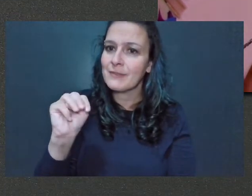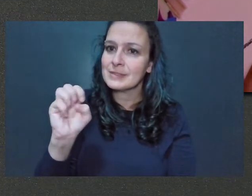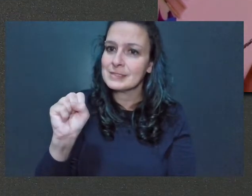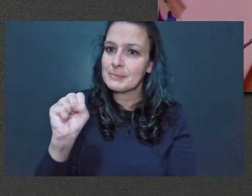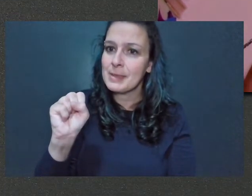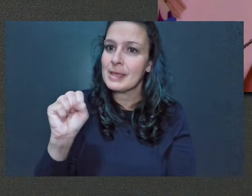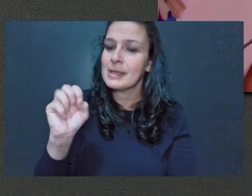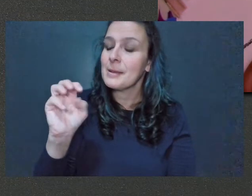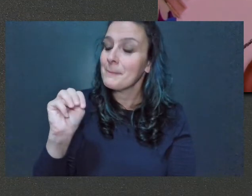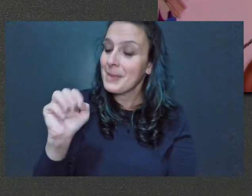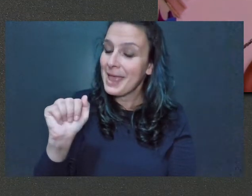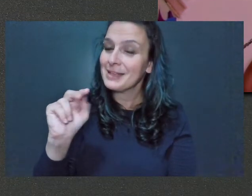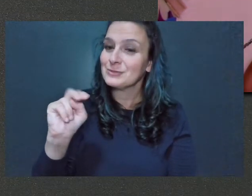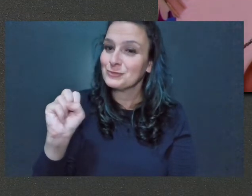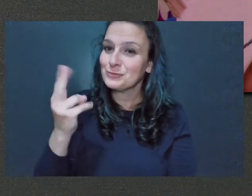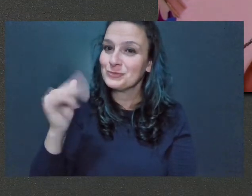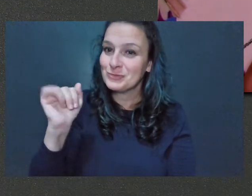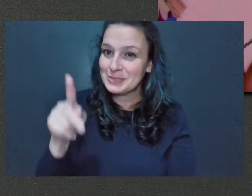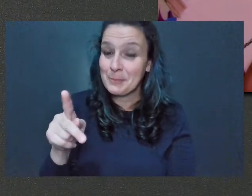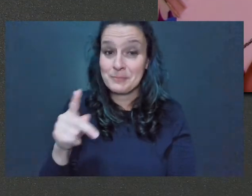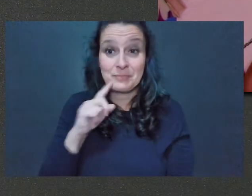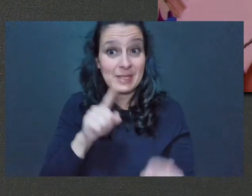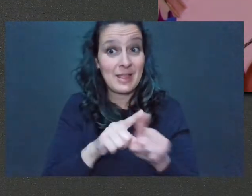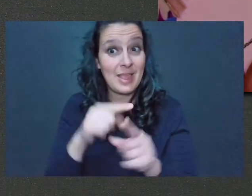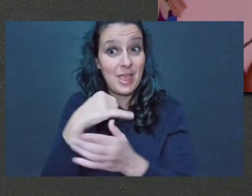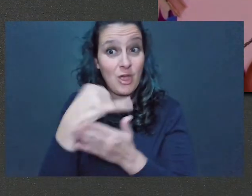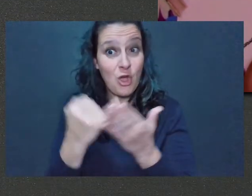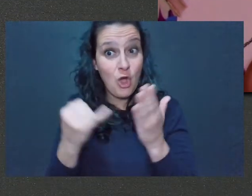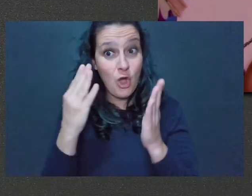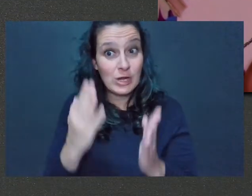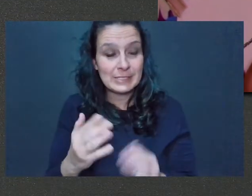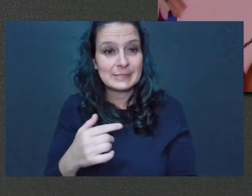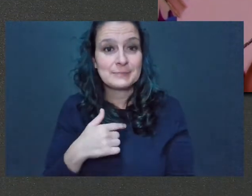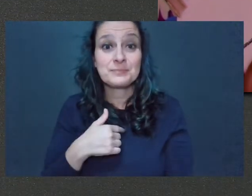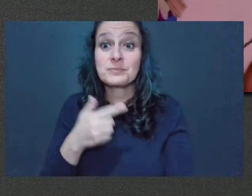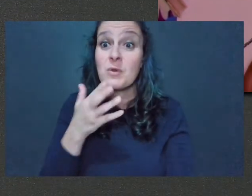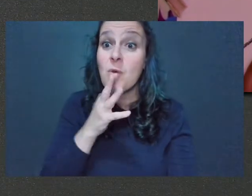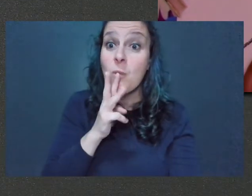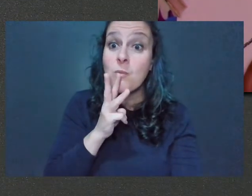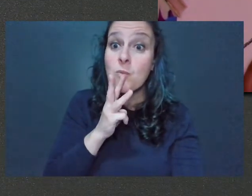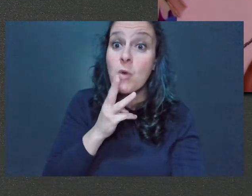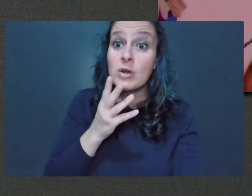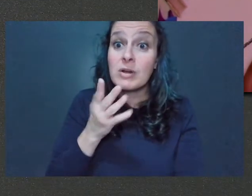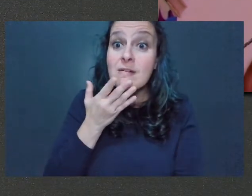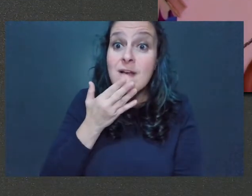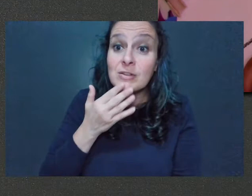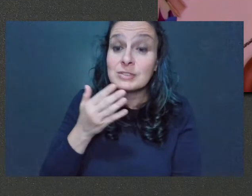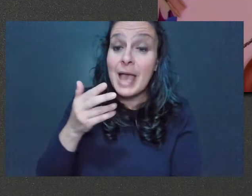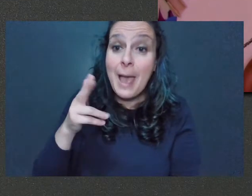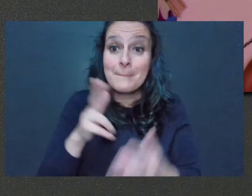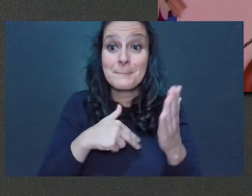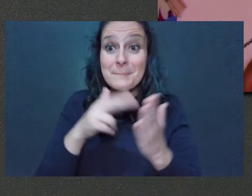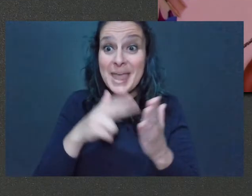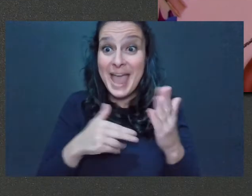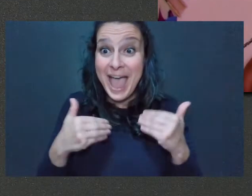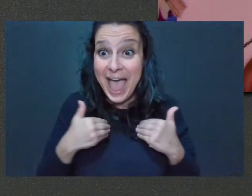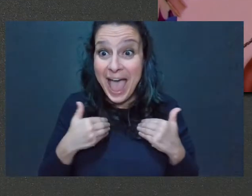If you have your watercolors and your paints, you can paint.